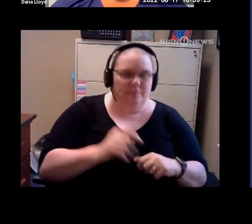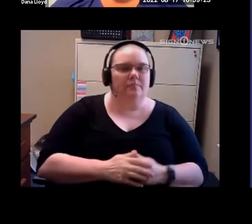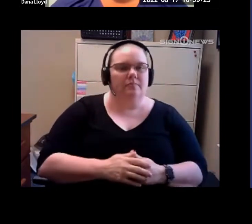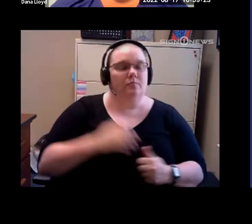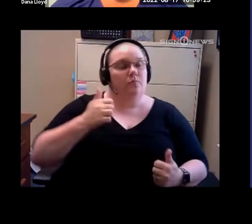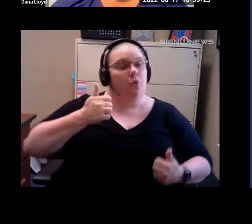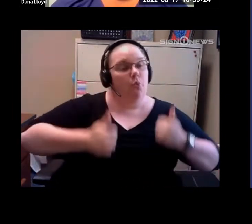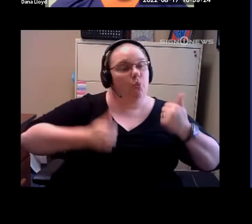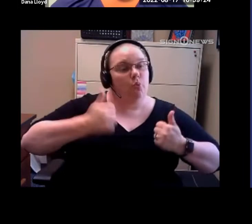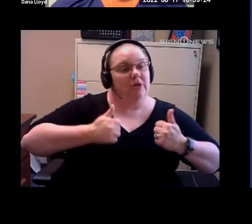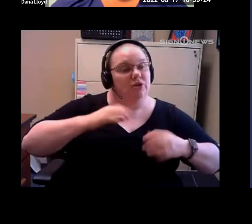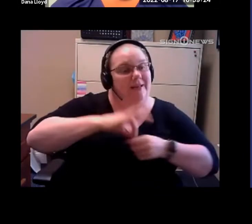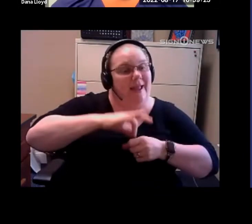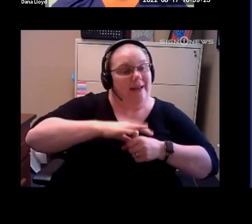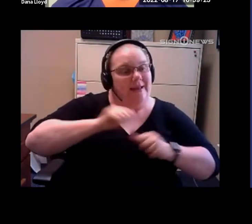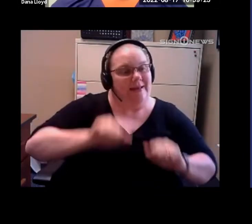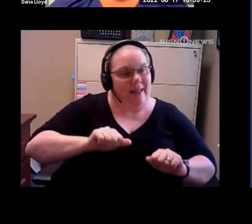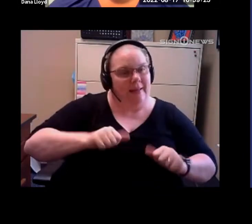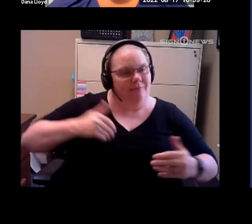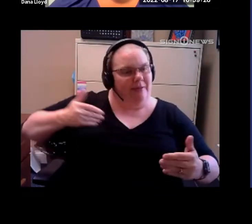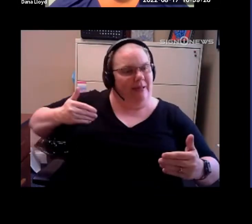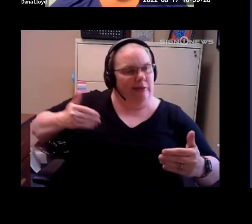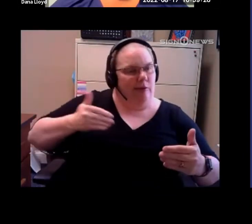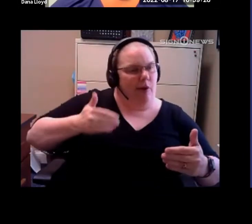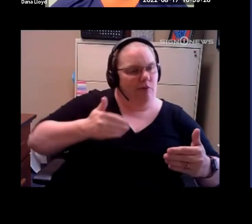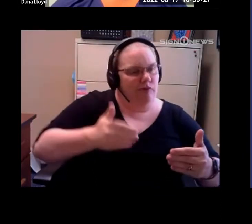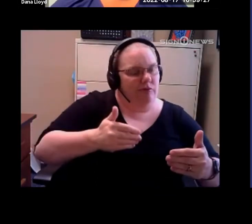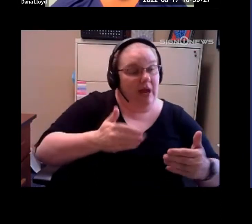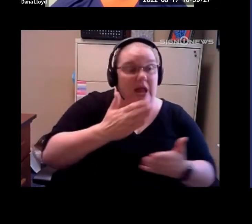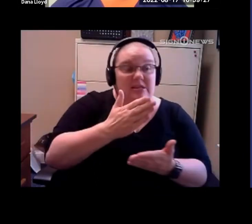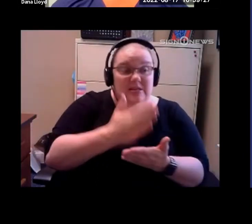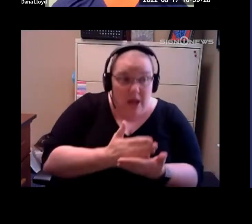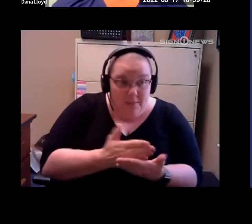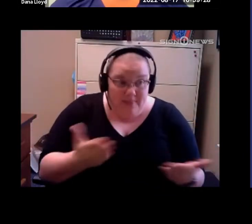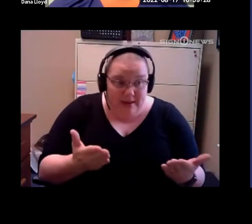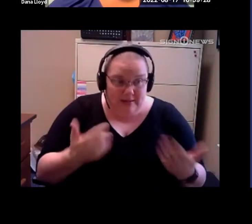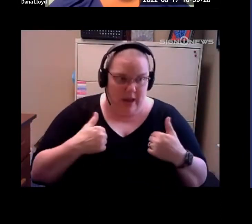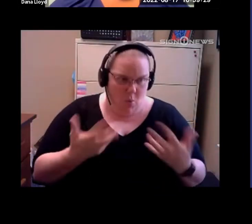get me closest which candidate is going to do some of the things I want right so you look at